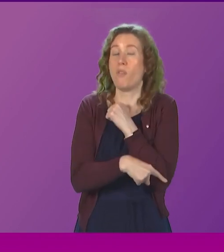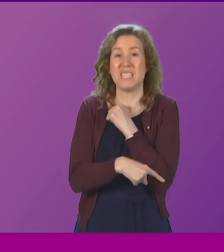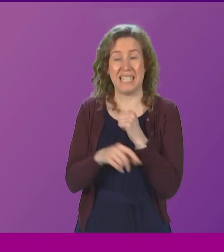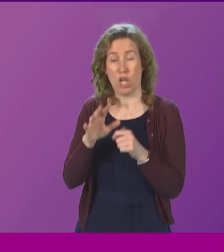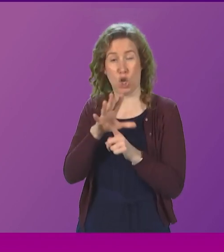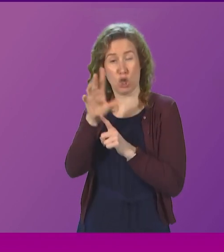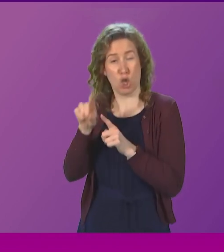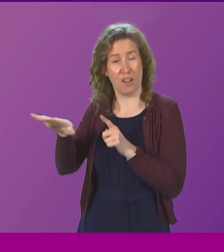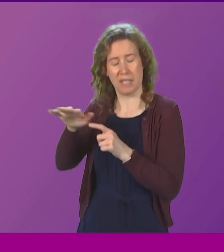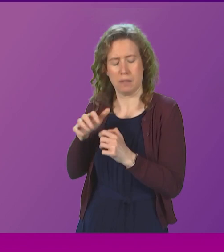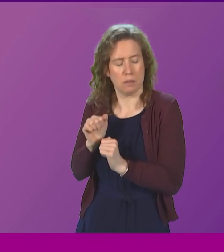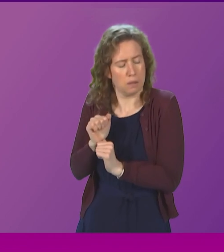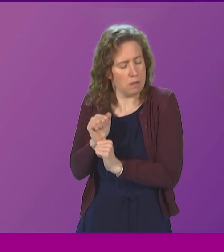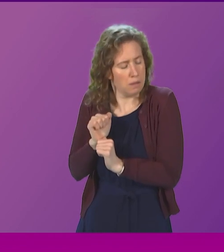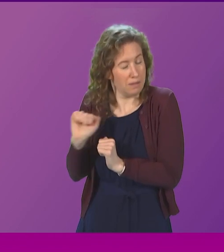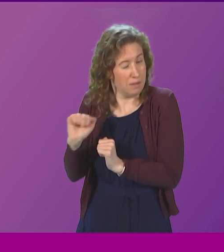members on the Conservative benches.